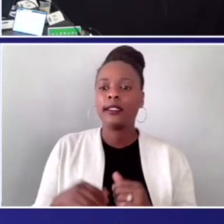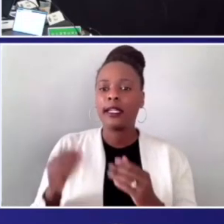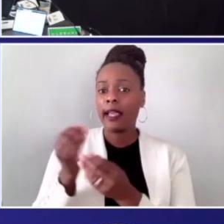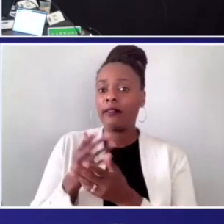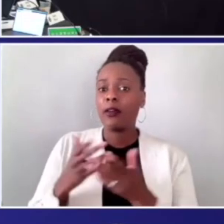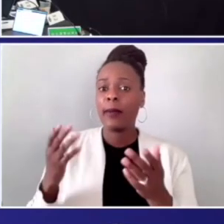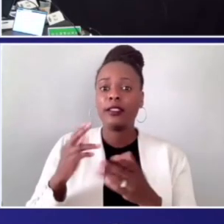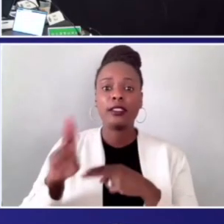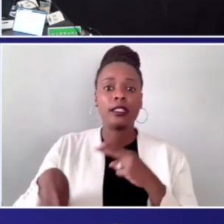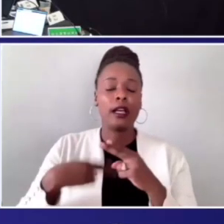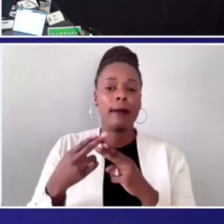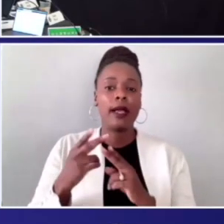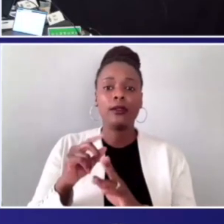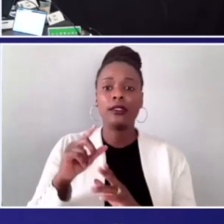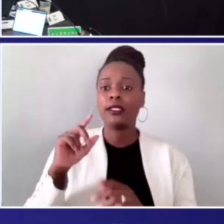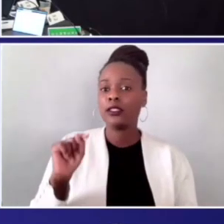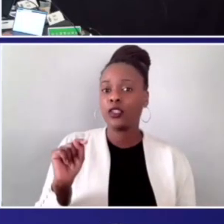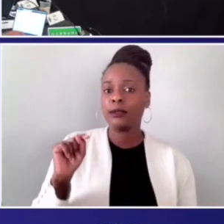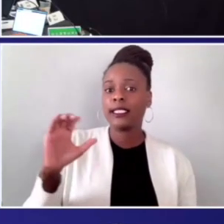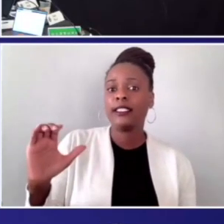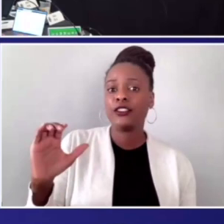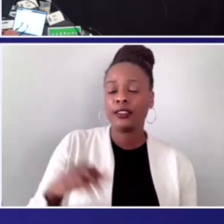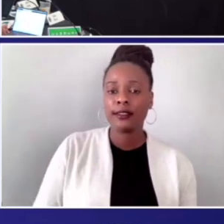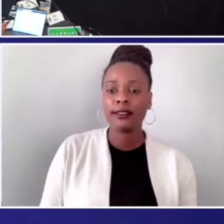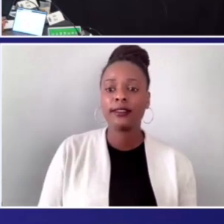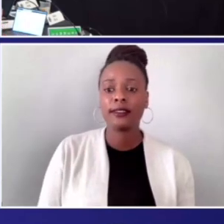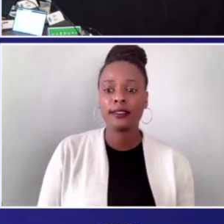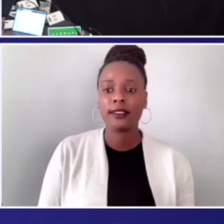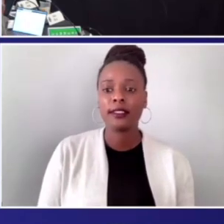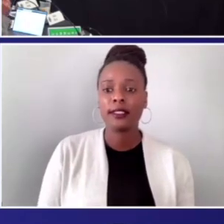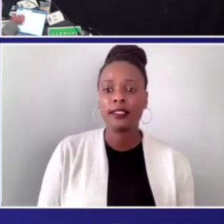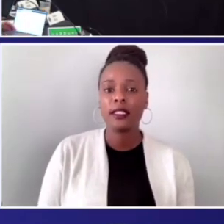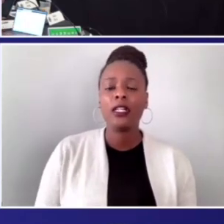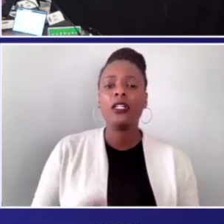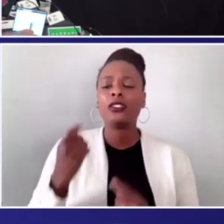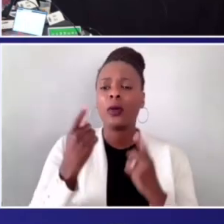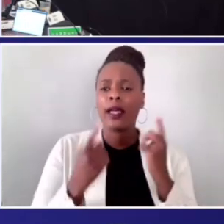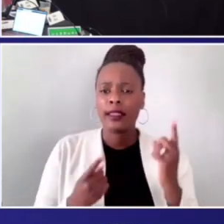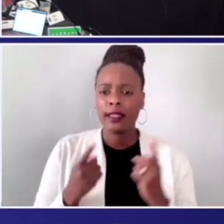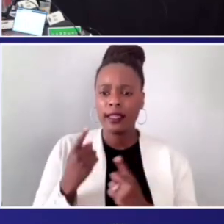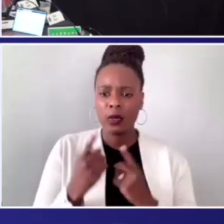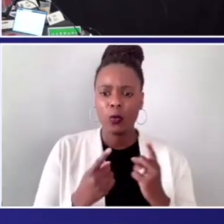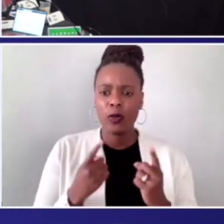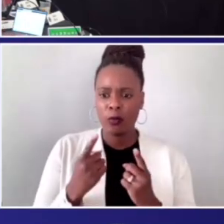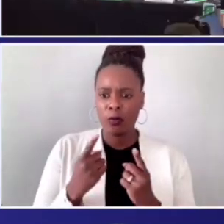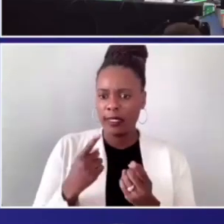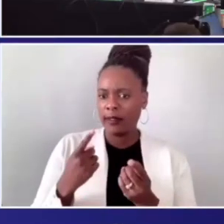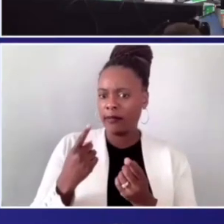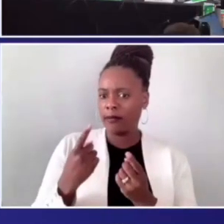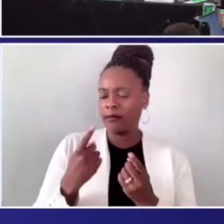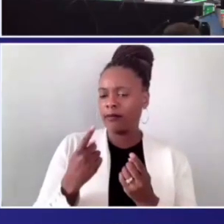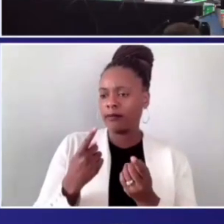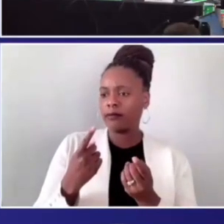conditions. And so I think when we get into the specificity of the Repayment Assistance